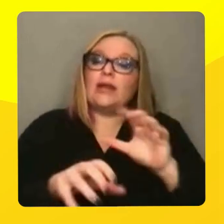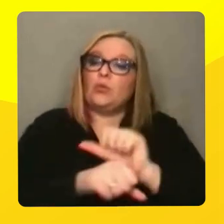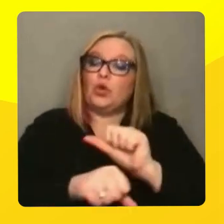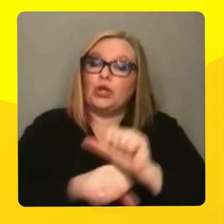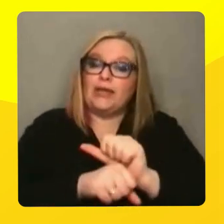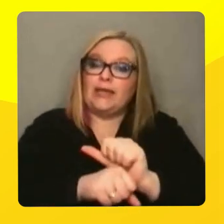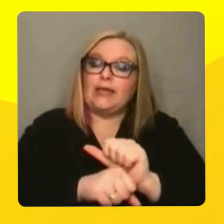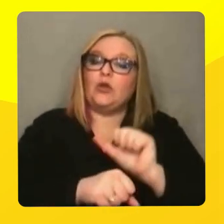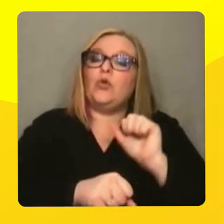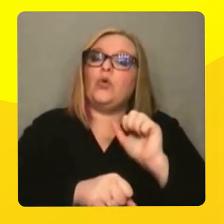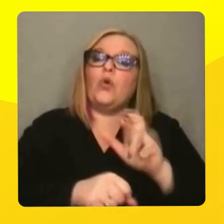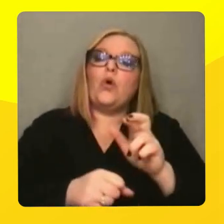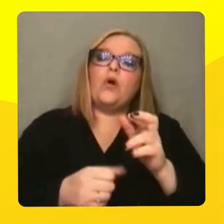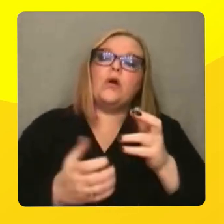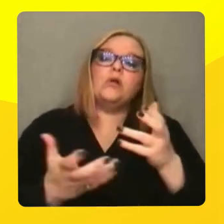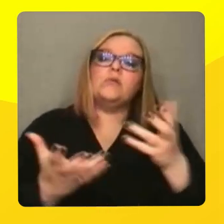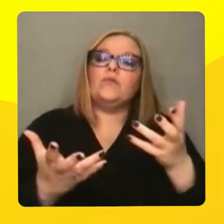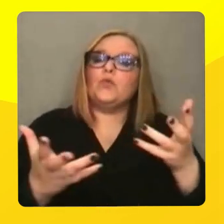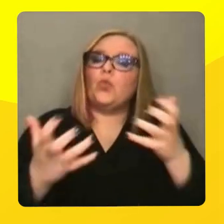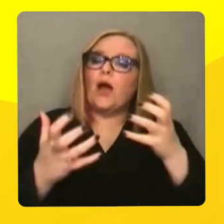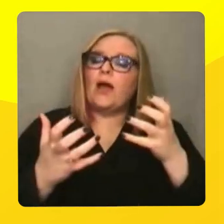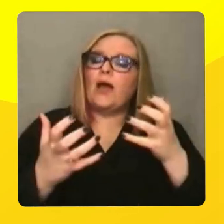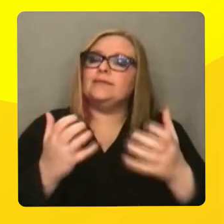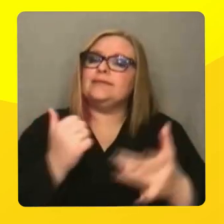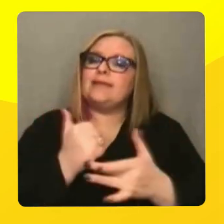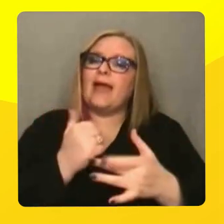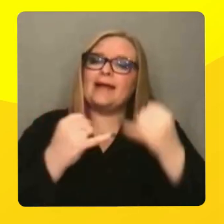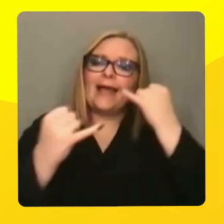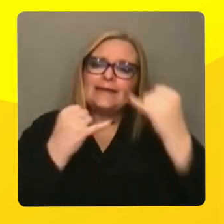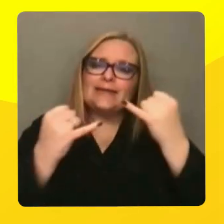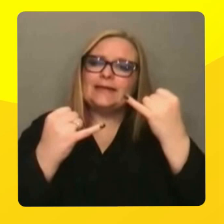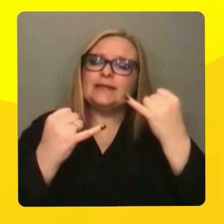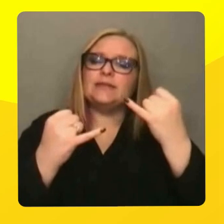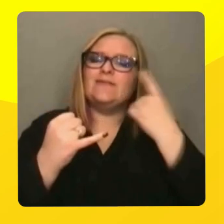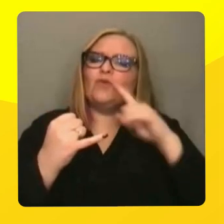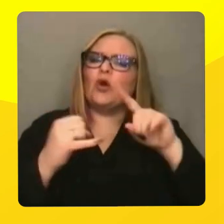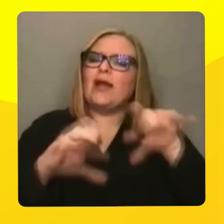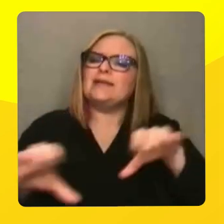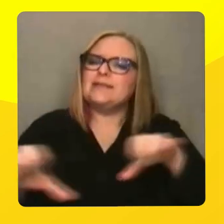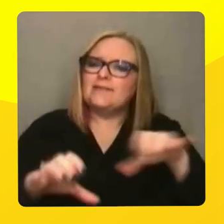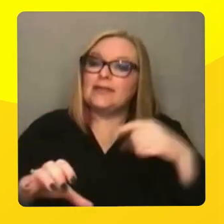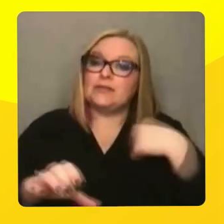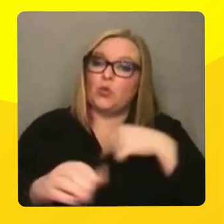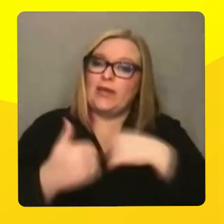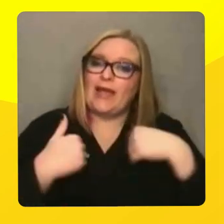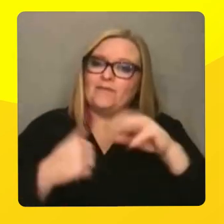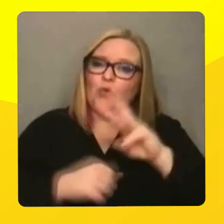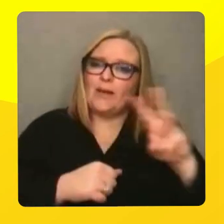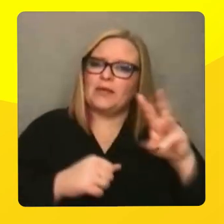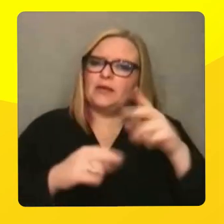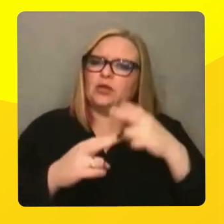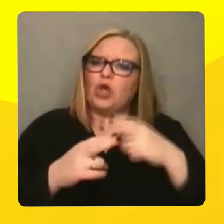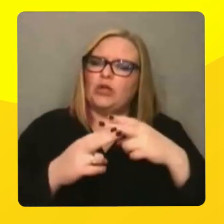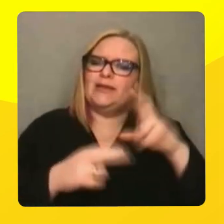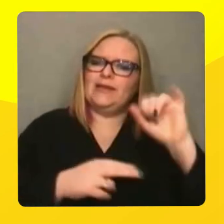to look for ideas for integrated computing activities, we have a website called integratedcomputing.org.